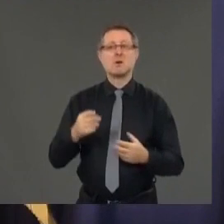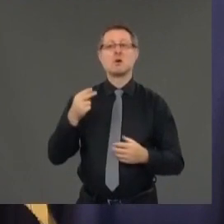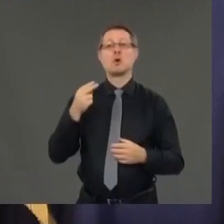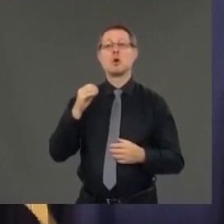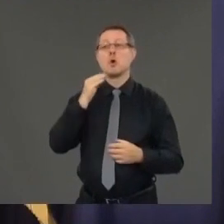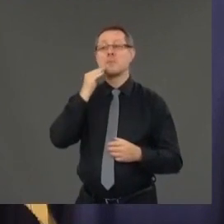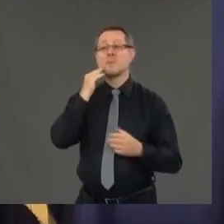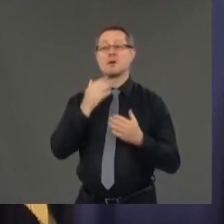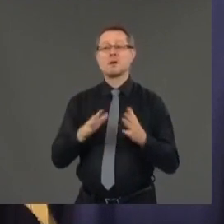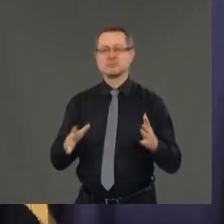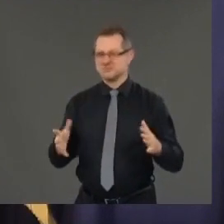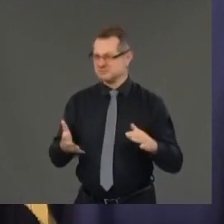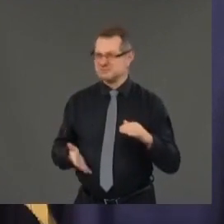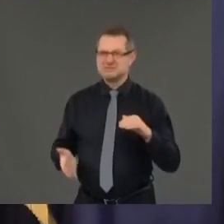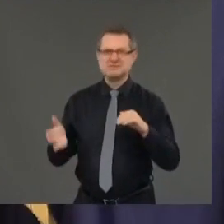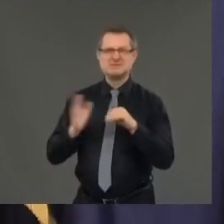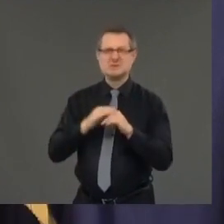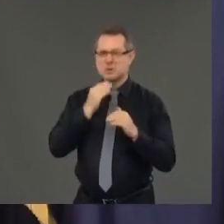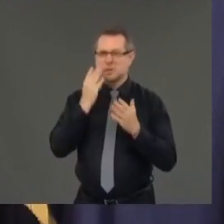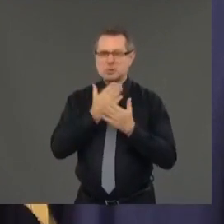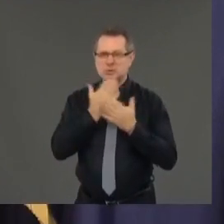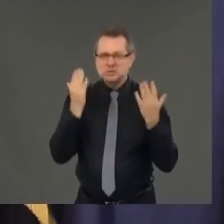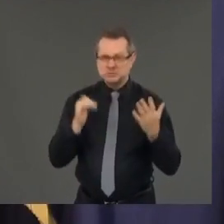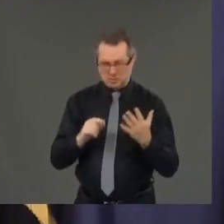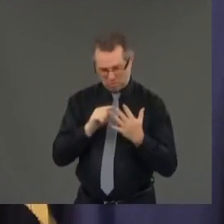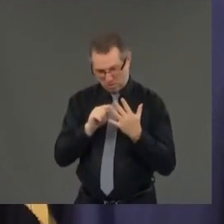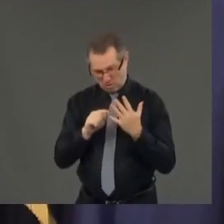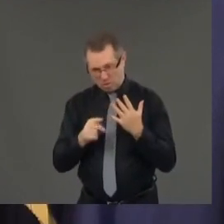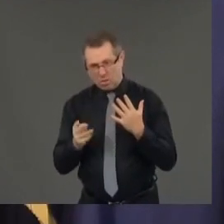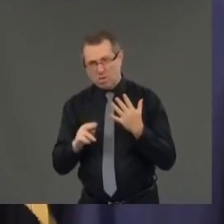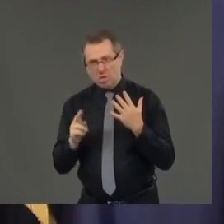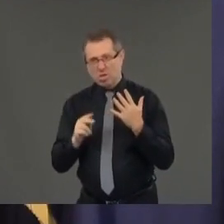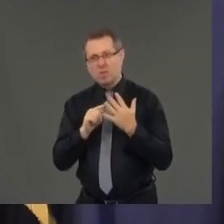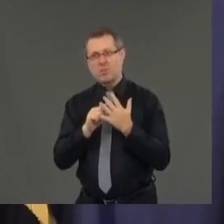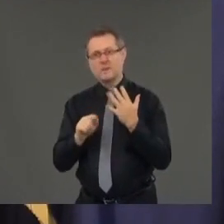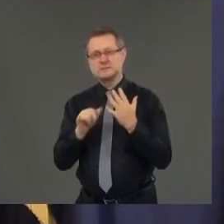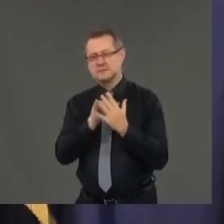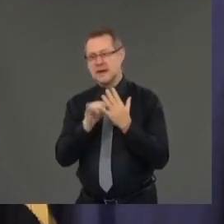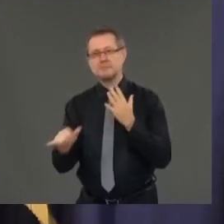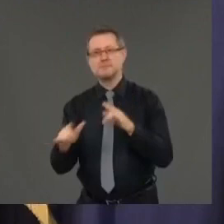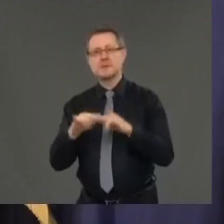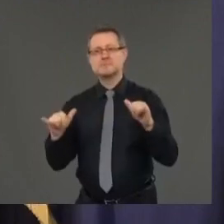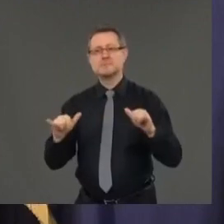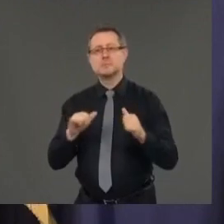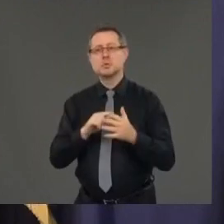THE GRAFFITI PROBLEM IS WORSE. SO, YOU HAVE ALL OF THESE ELEMENTS HAPPENING AT THE SAME